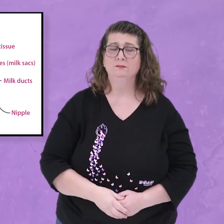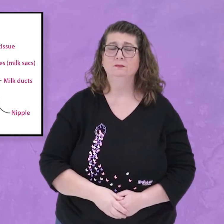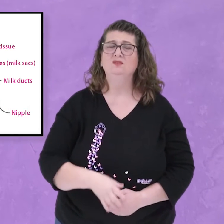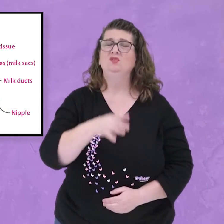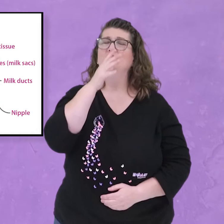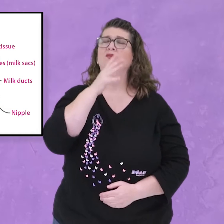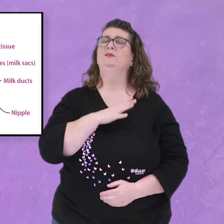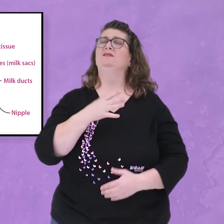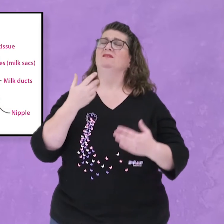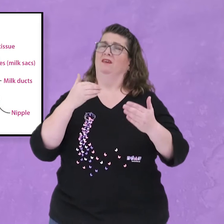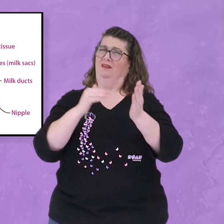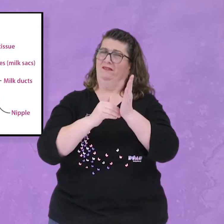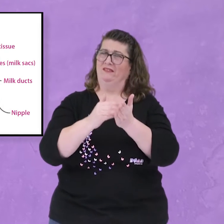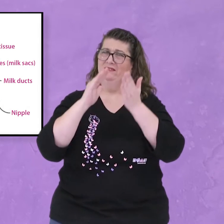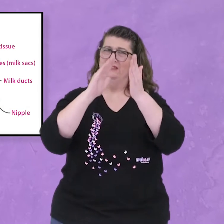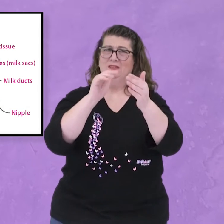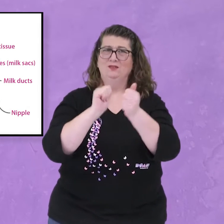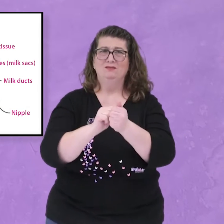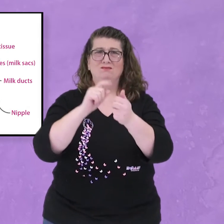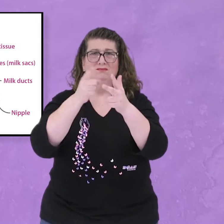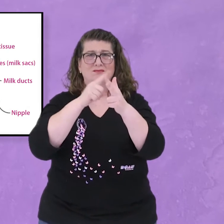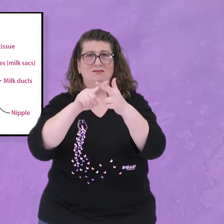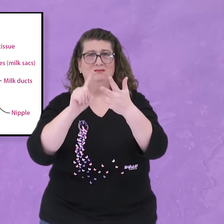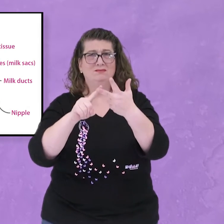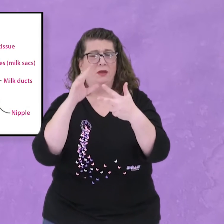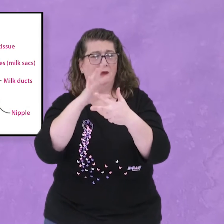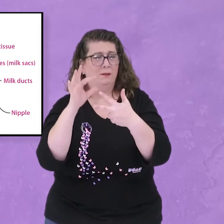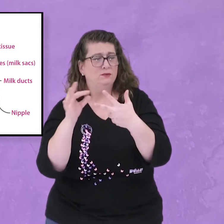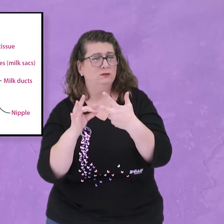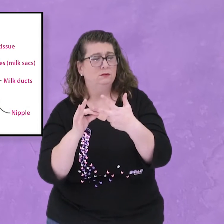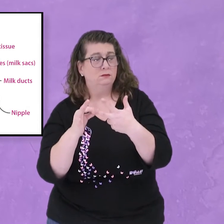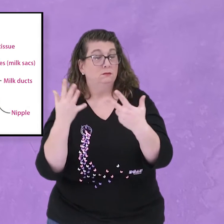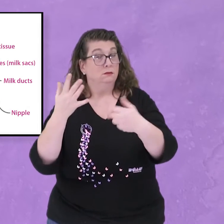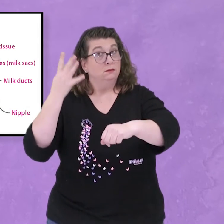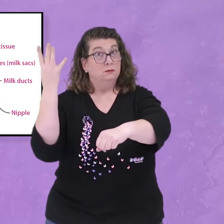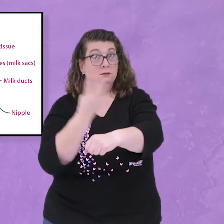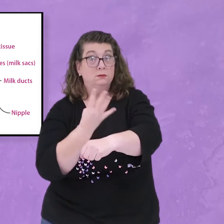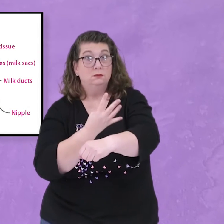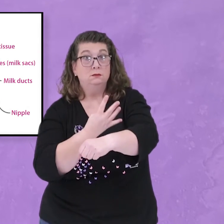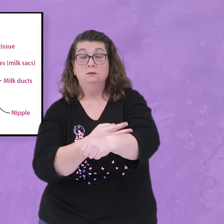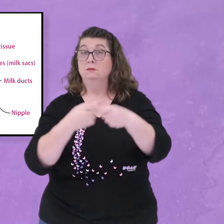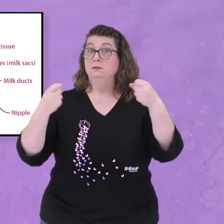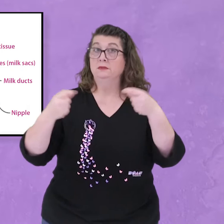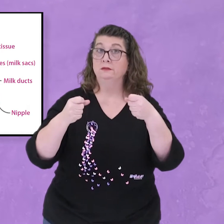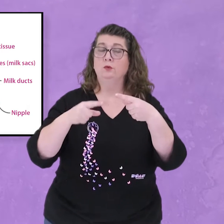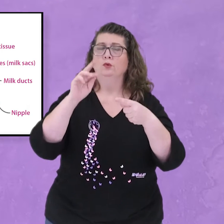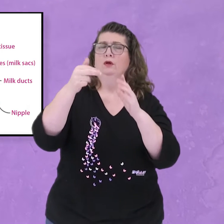Women are faced with options of chemotherapy, radiation,